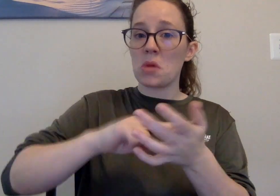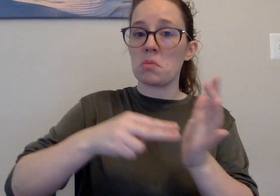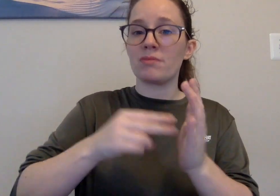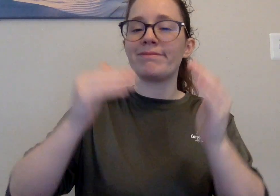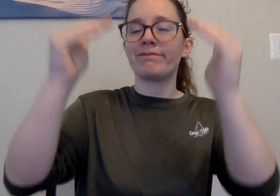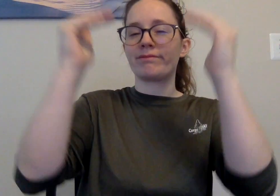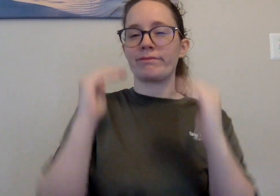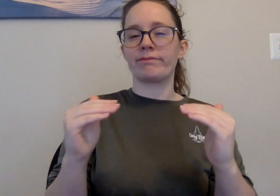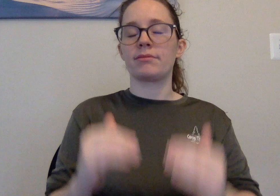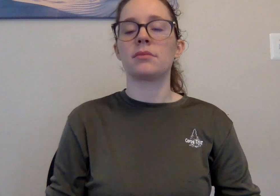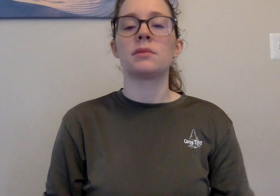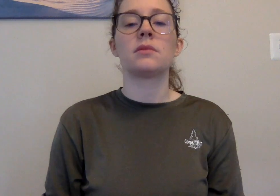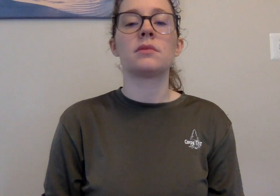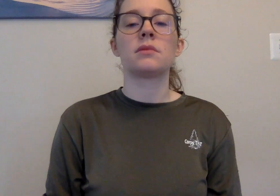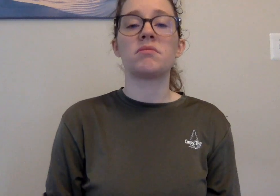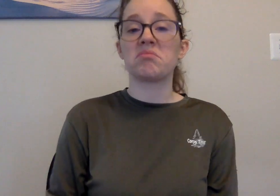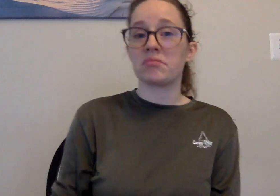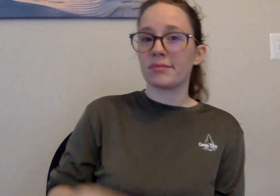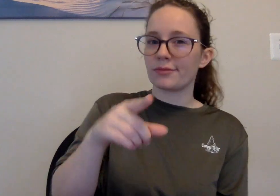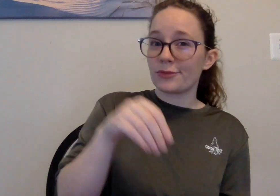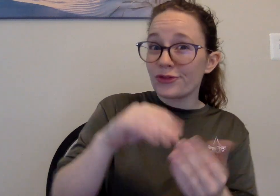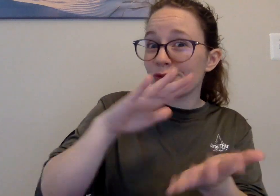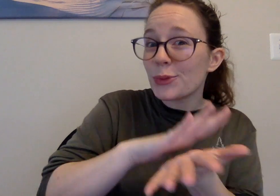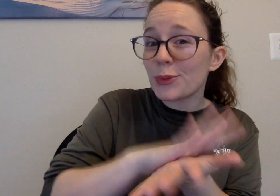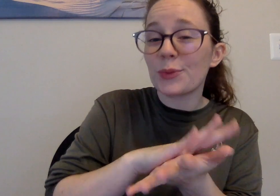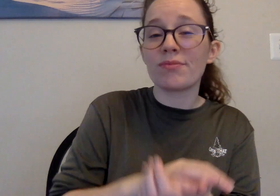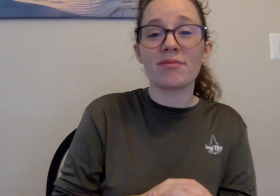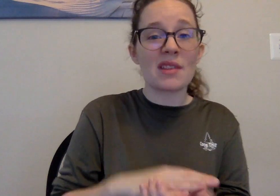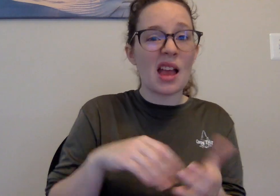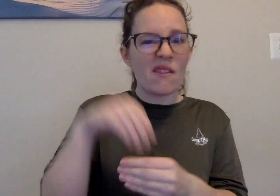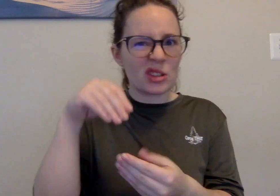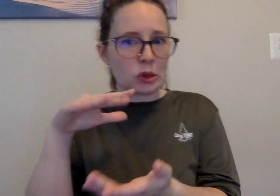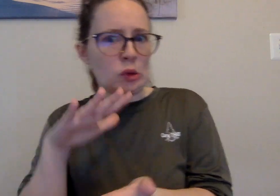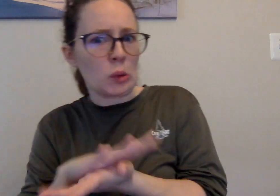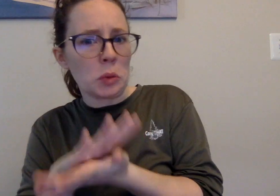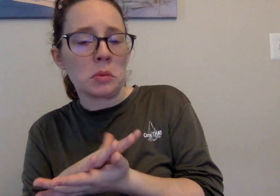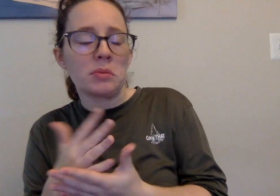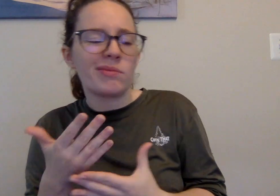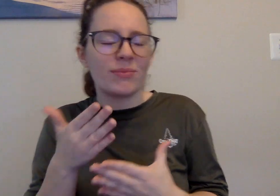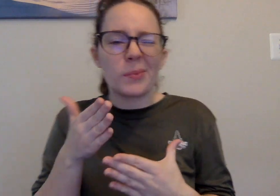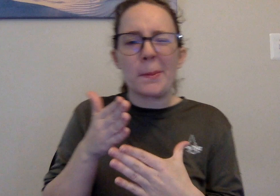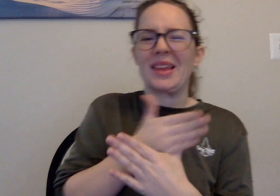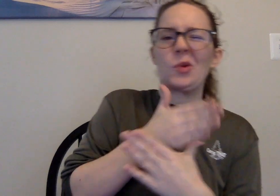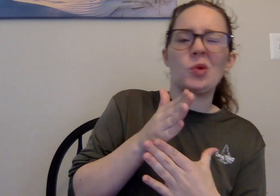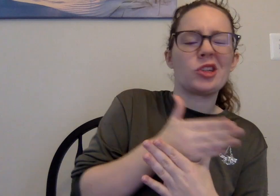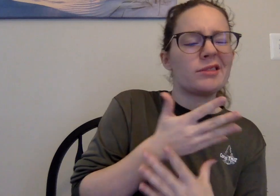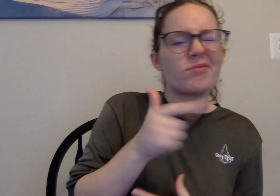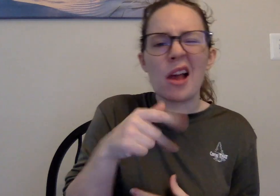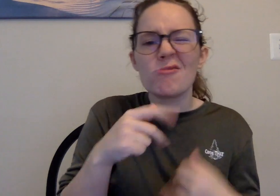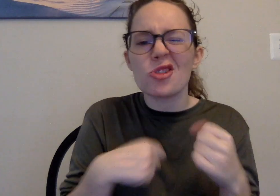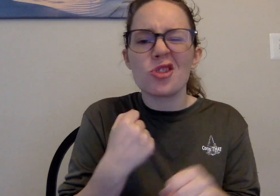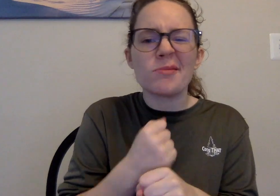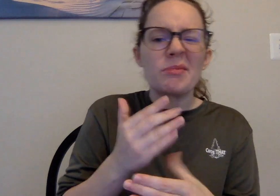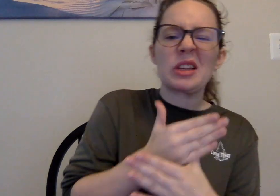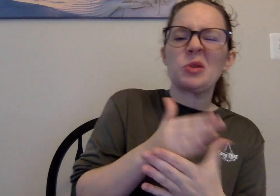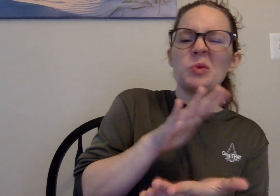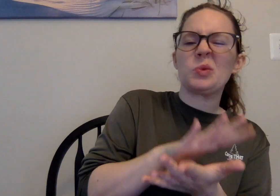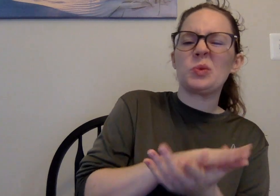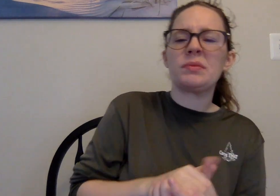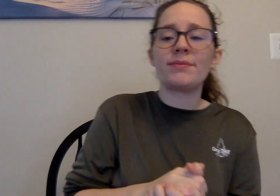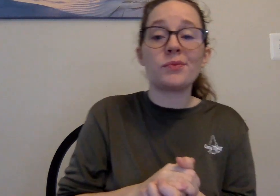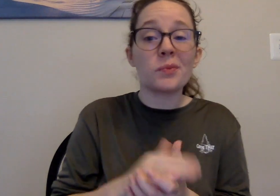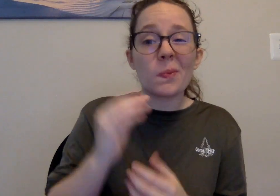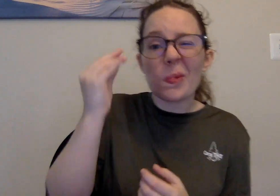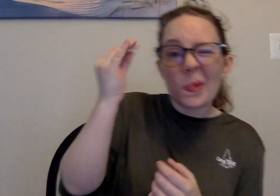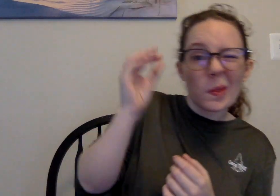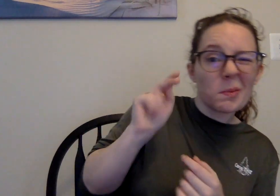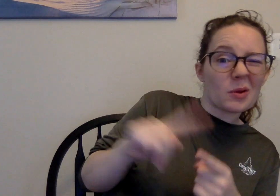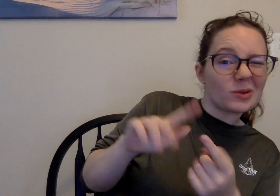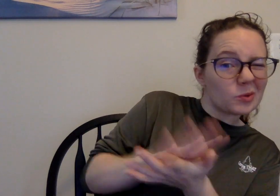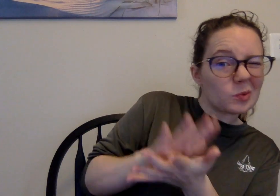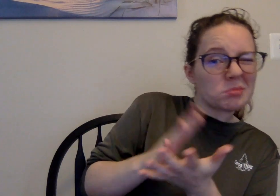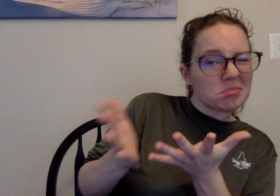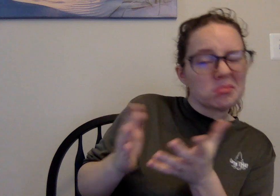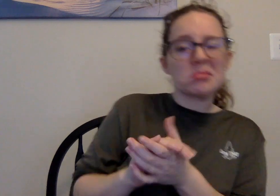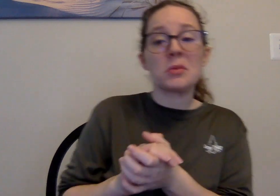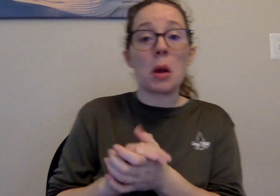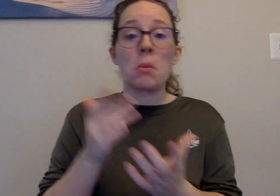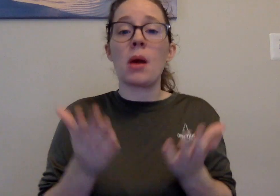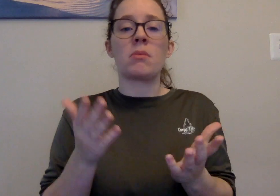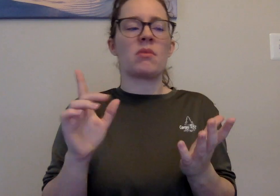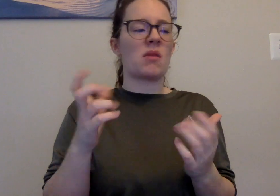For jobs purpose: Are you in school, out of school, between schools or thinking about returning to school?